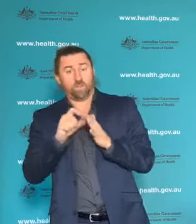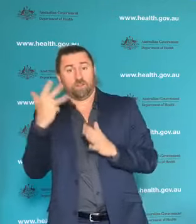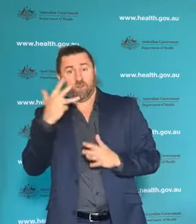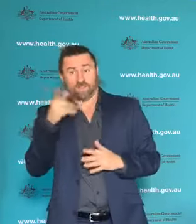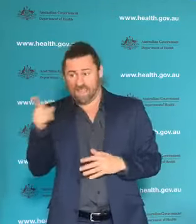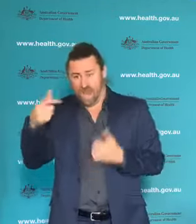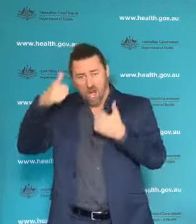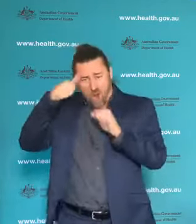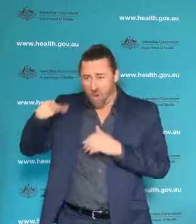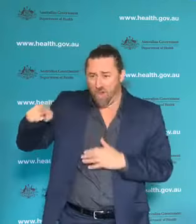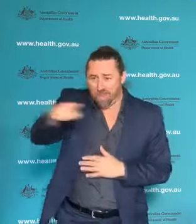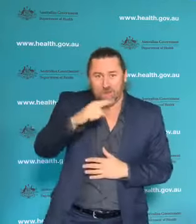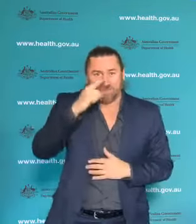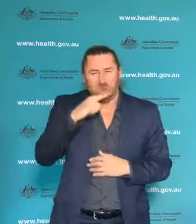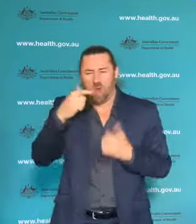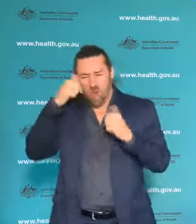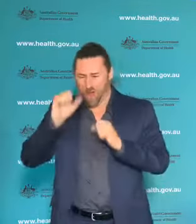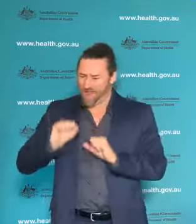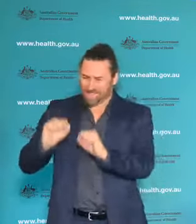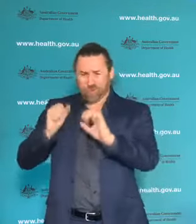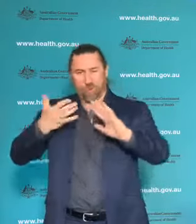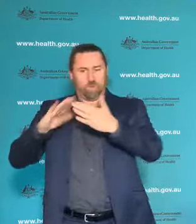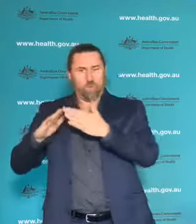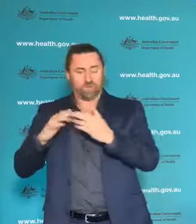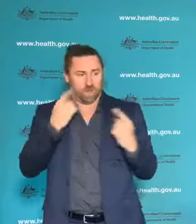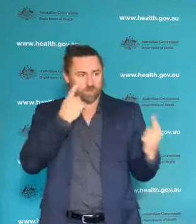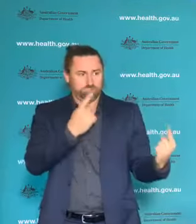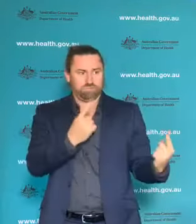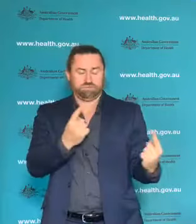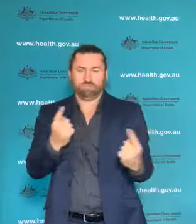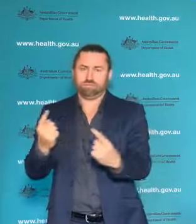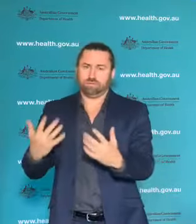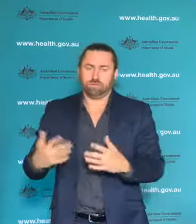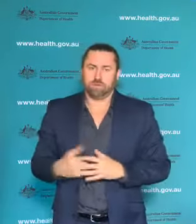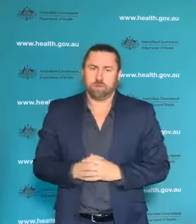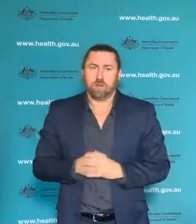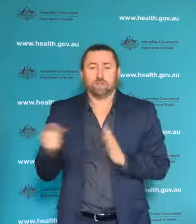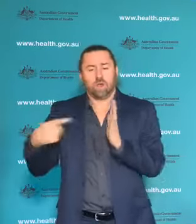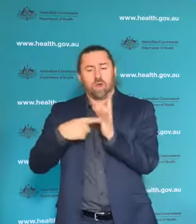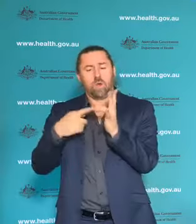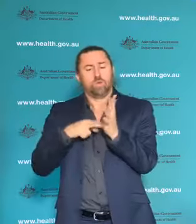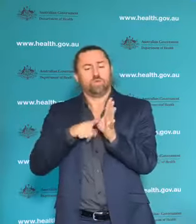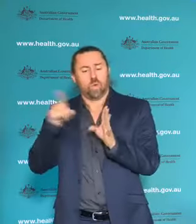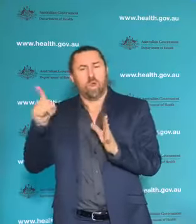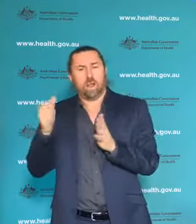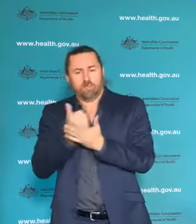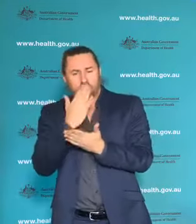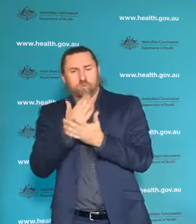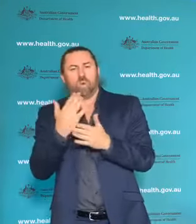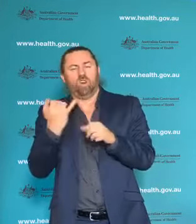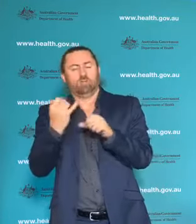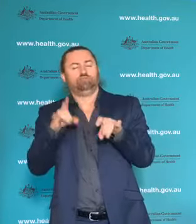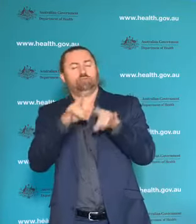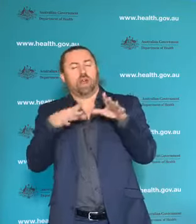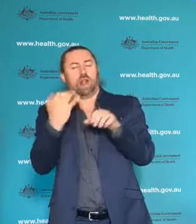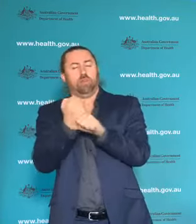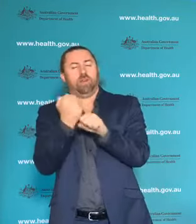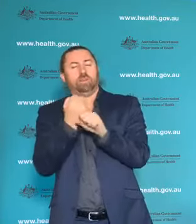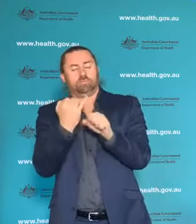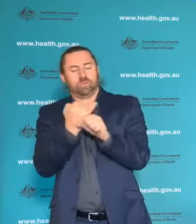and his community. Tony has ensured that the AMA has not just been an advocate in their work with Government